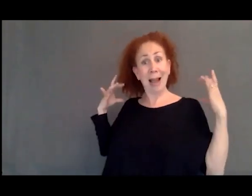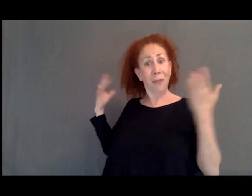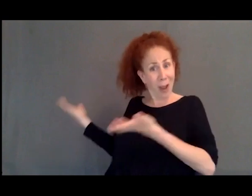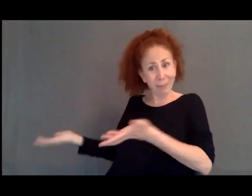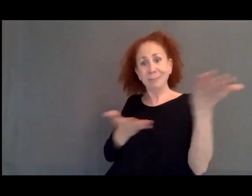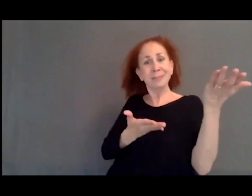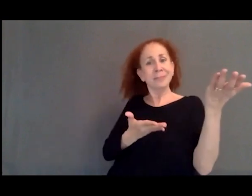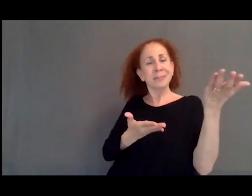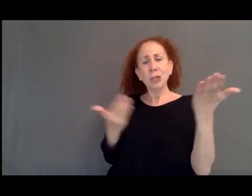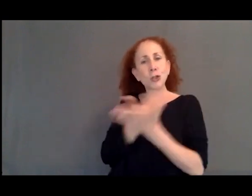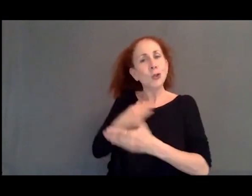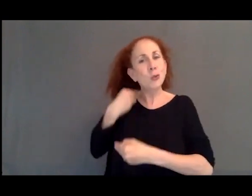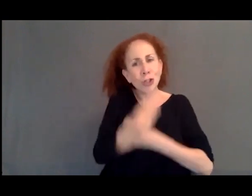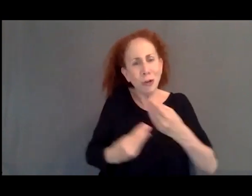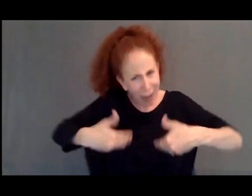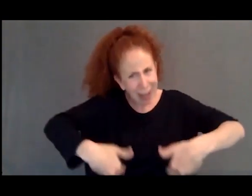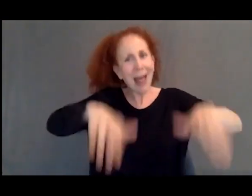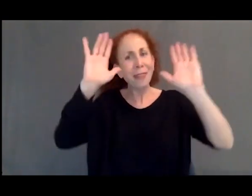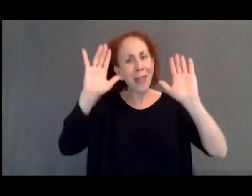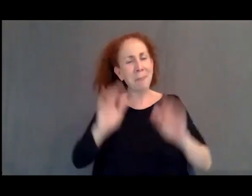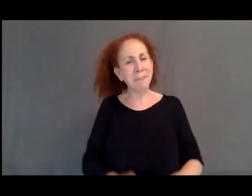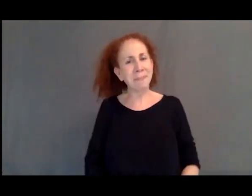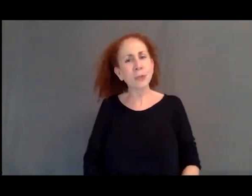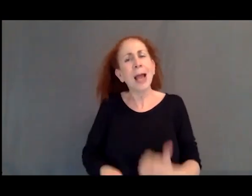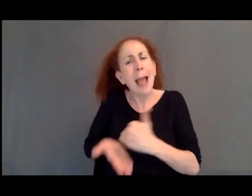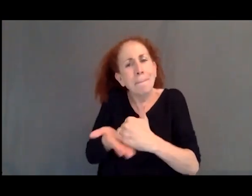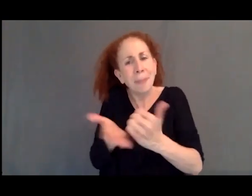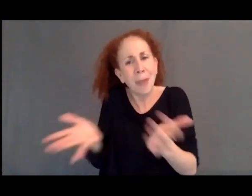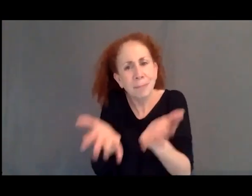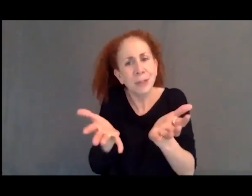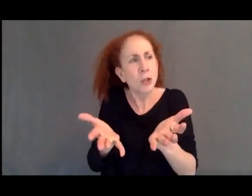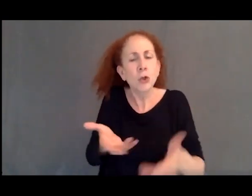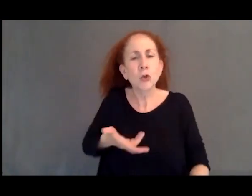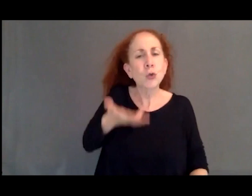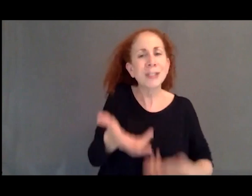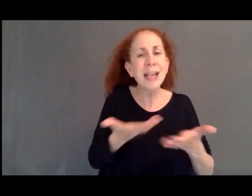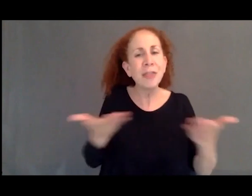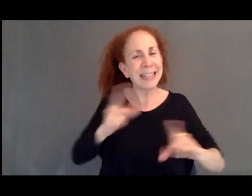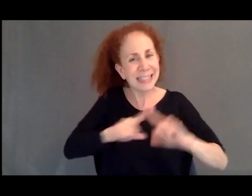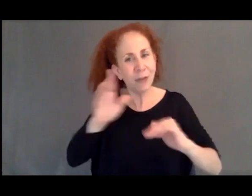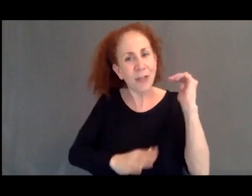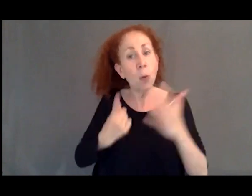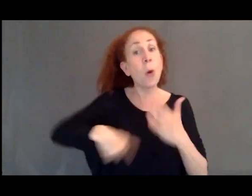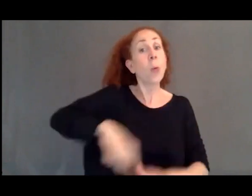and let a new generation-- assist a new generation in saying things that might be completely different from what it is we want to say.